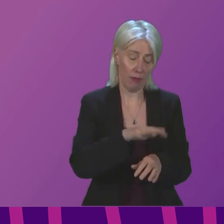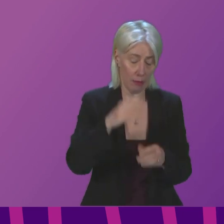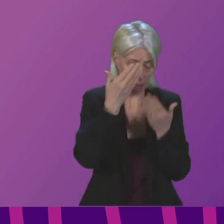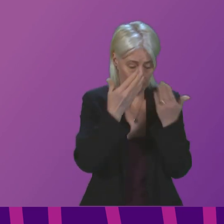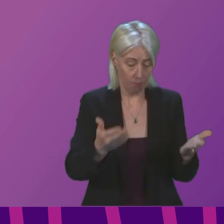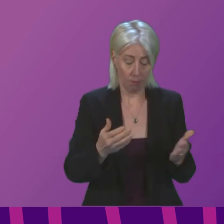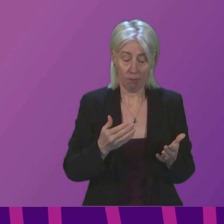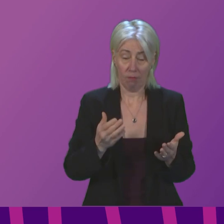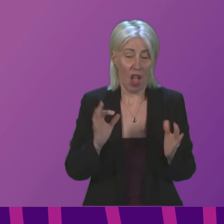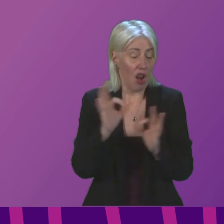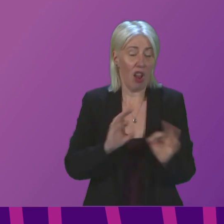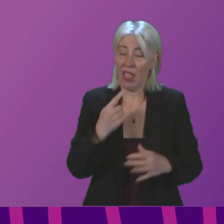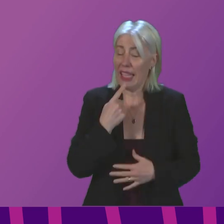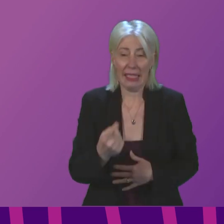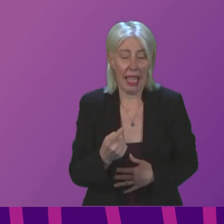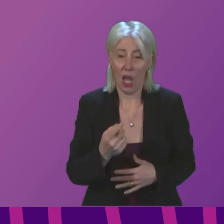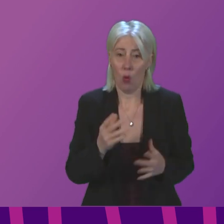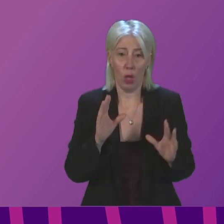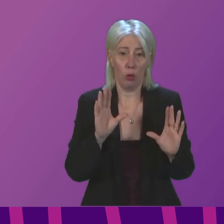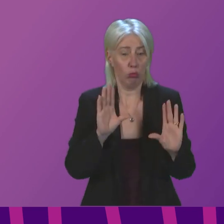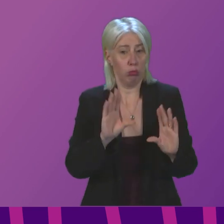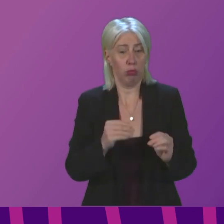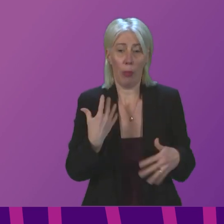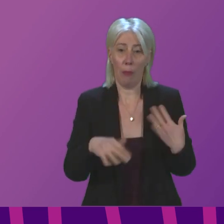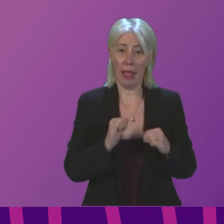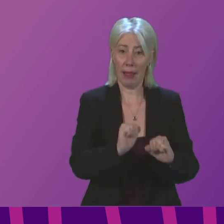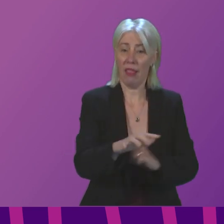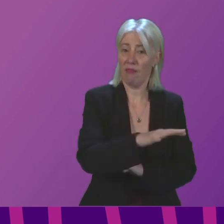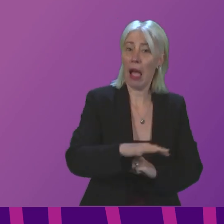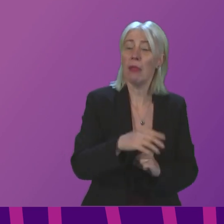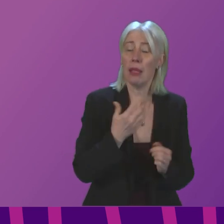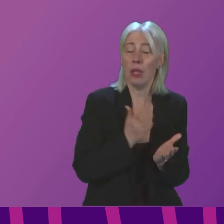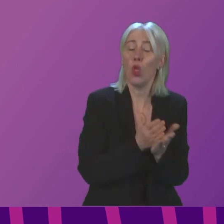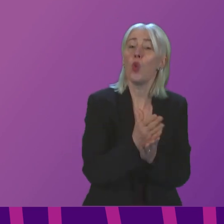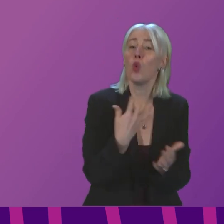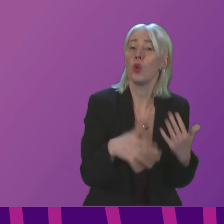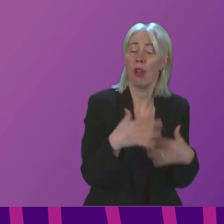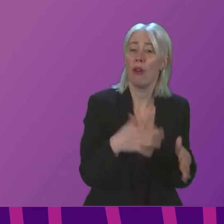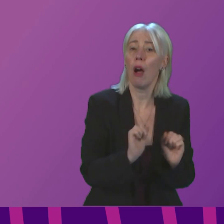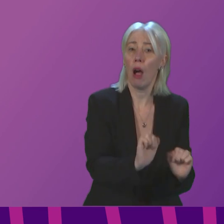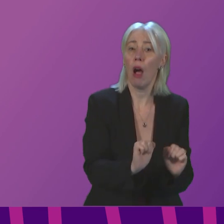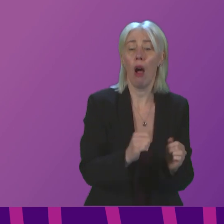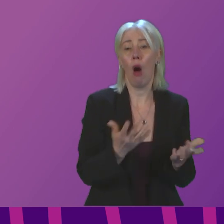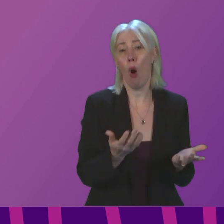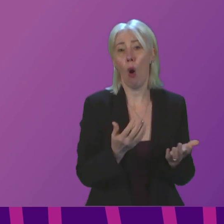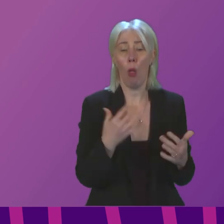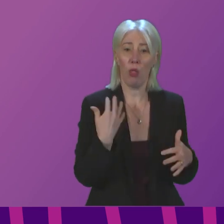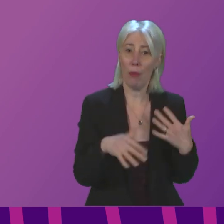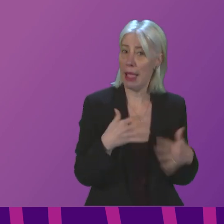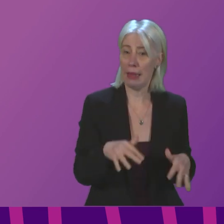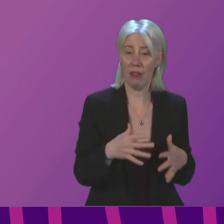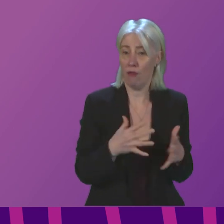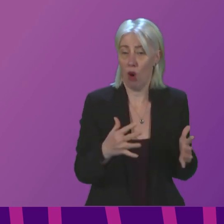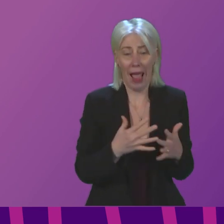can say, will ease the pain that the family is suffering or the pain of anyone who knew